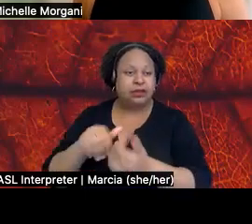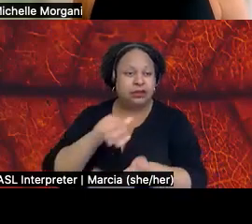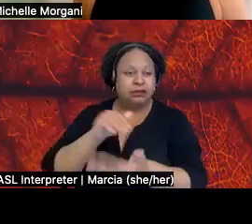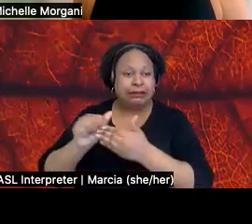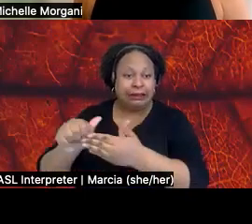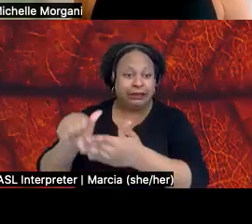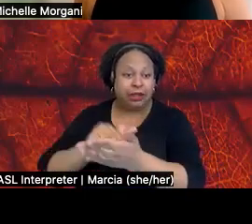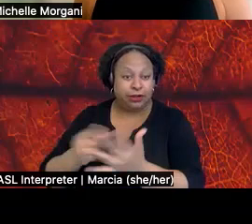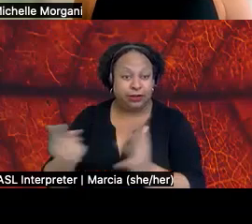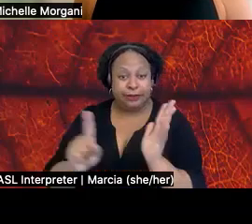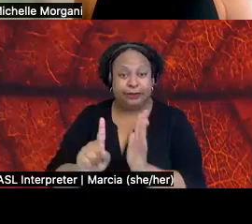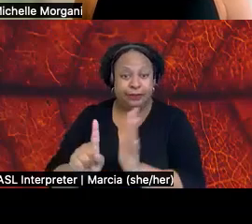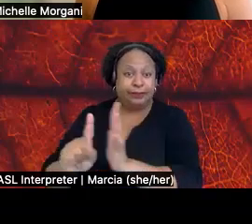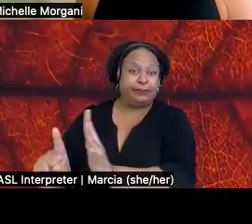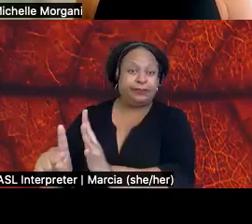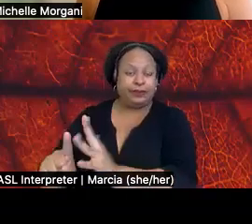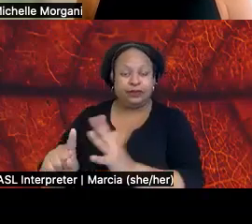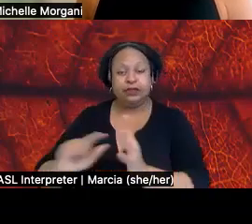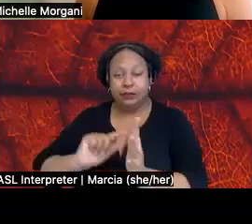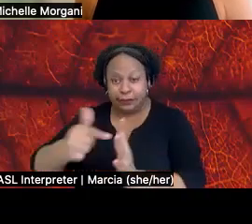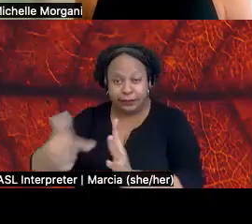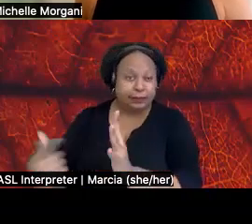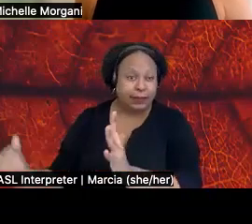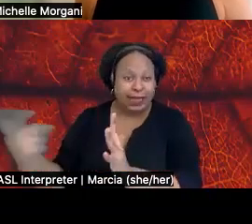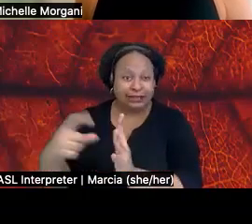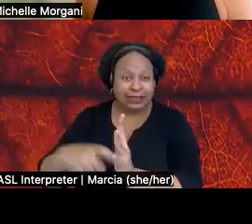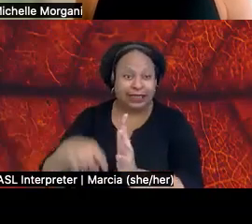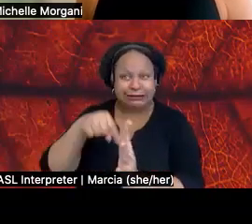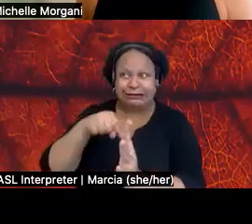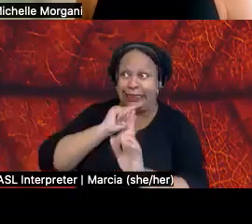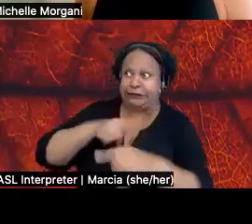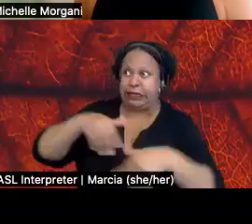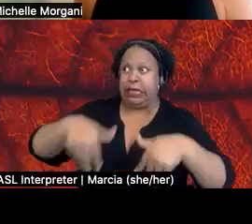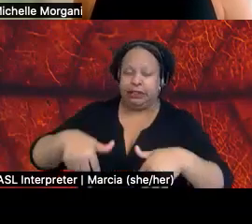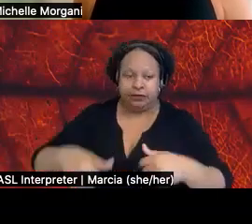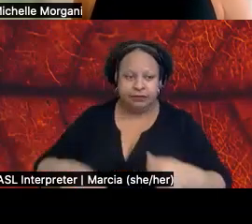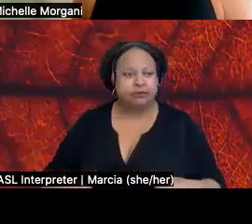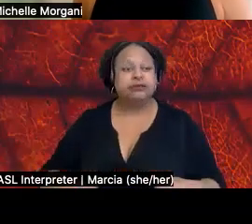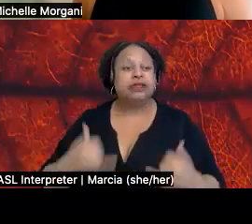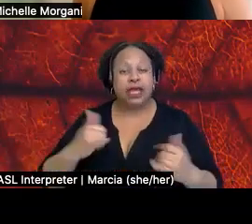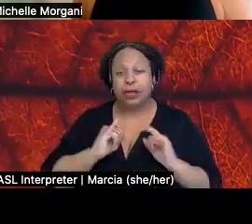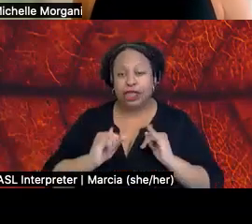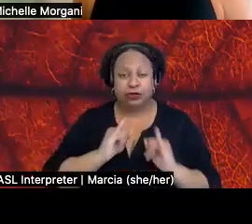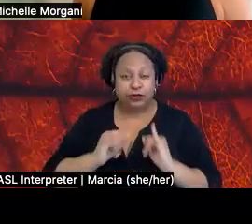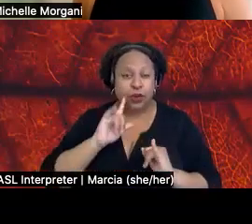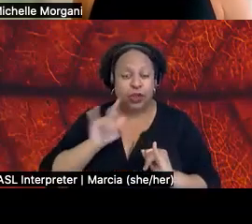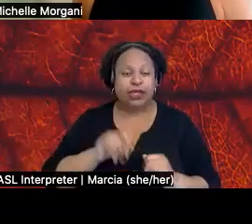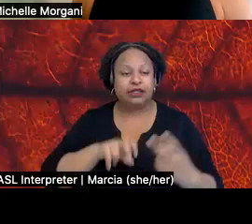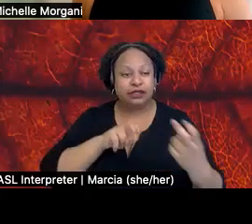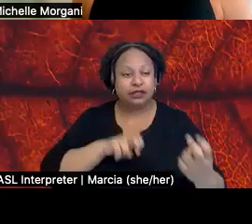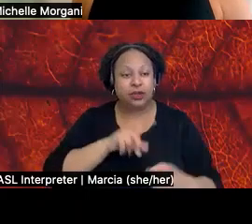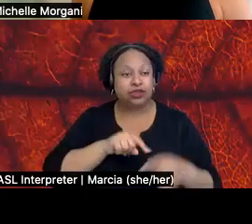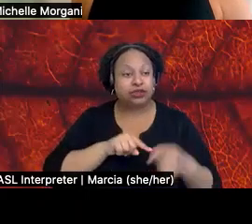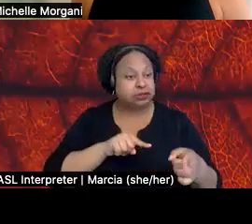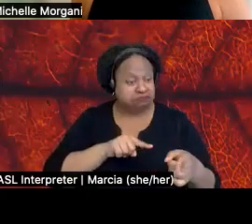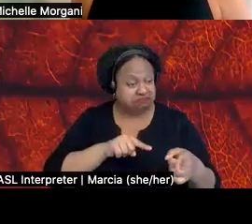So here's our interview snippet. Question. Good afternoon, Sandy. How is placement going? Answer.